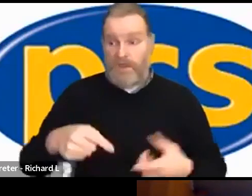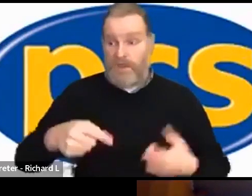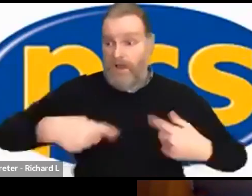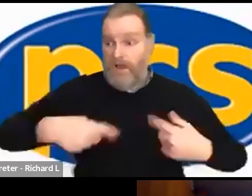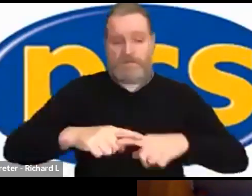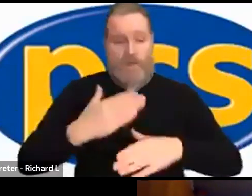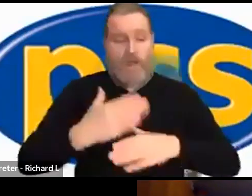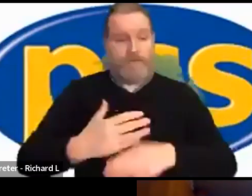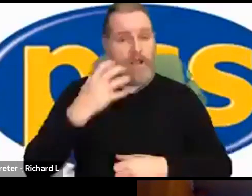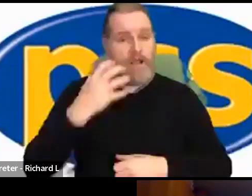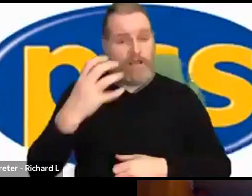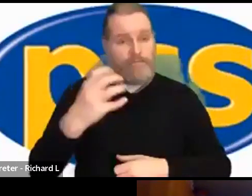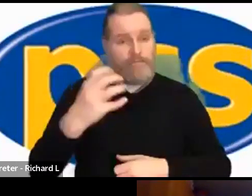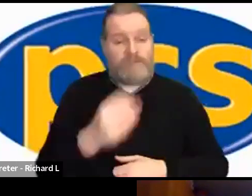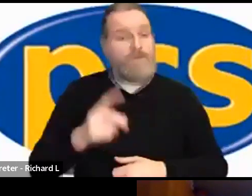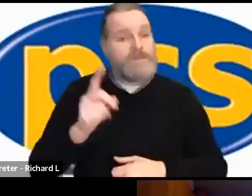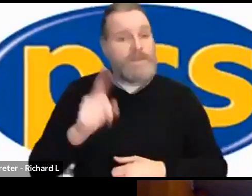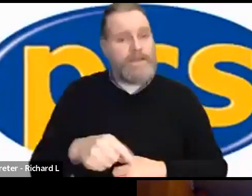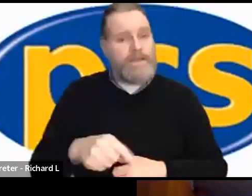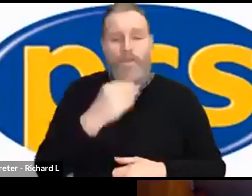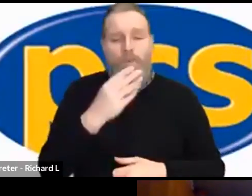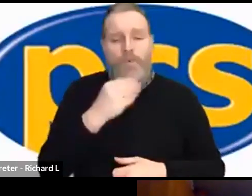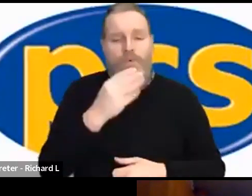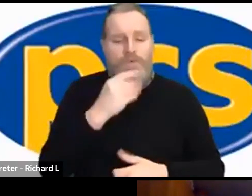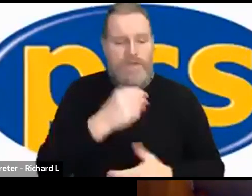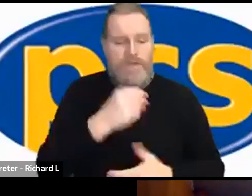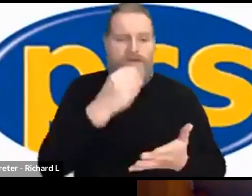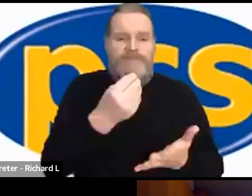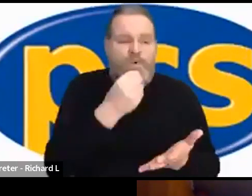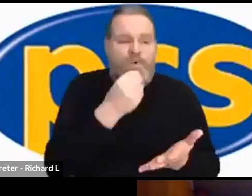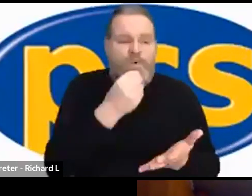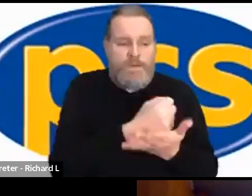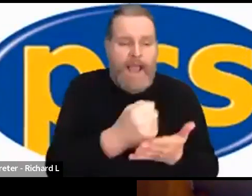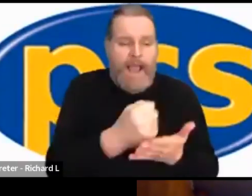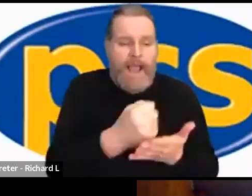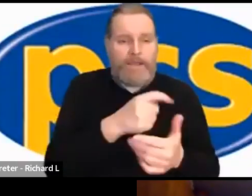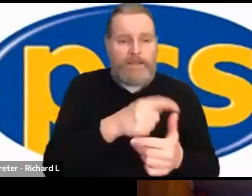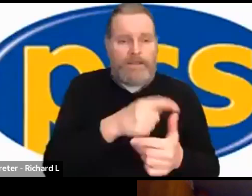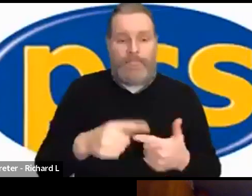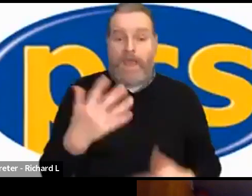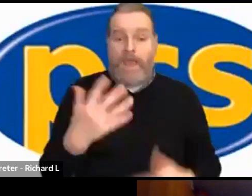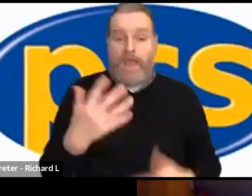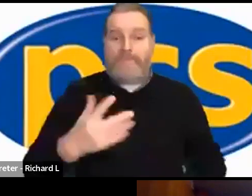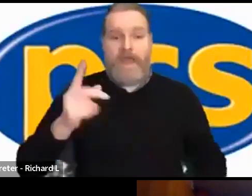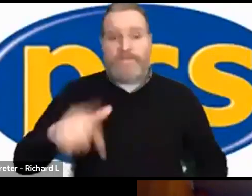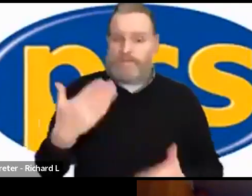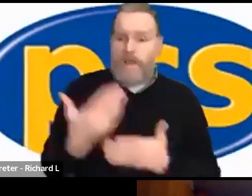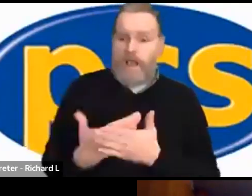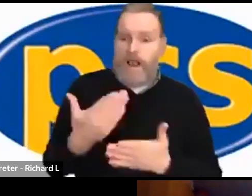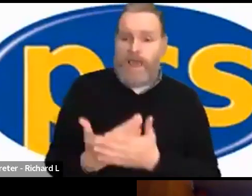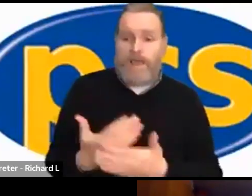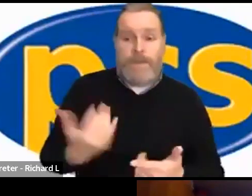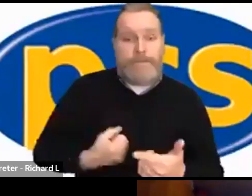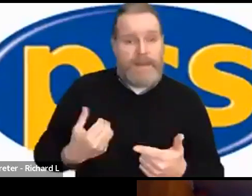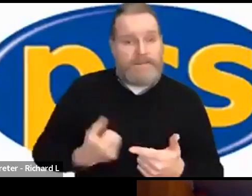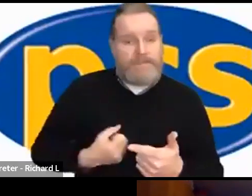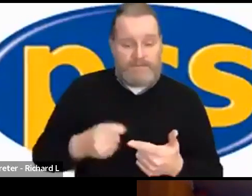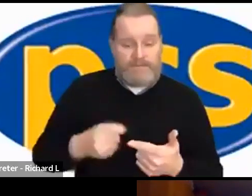hat 40,000 civil servants are using food banks 45,000 civil servants are are claiming are claiming in work benefits because they pay a they pay a so low and